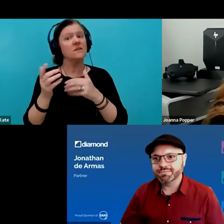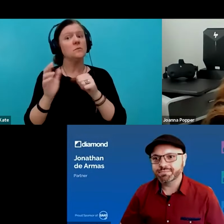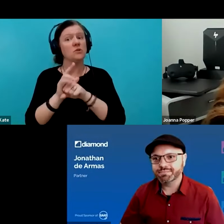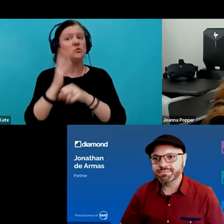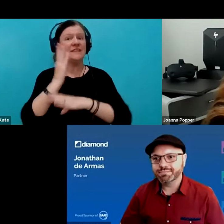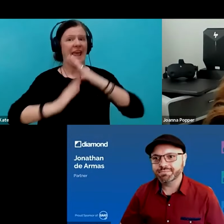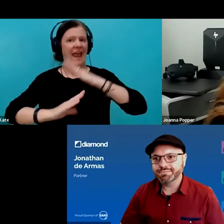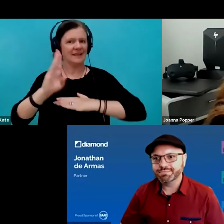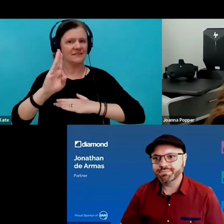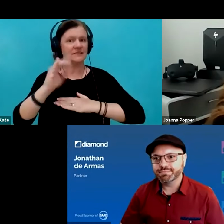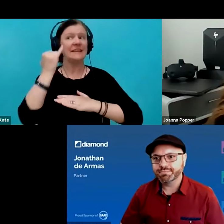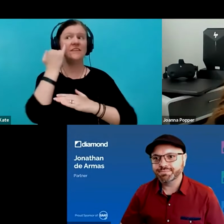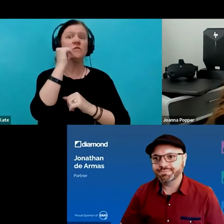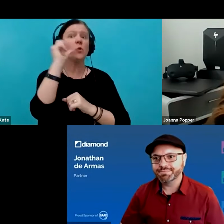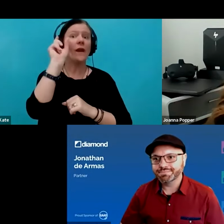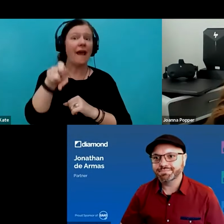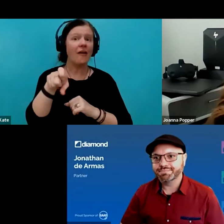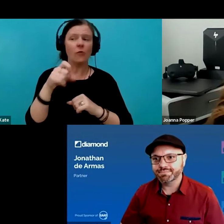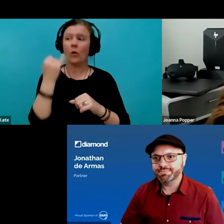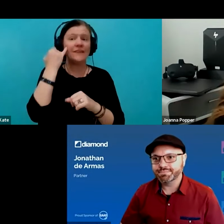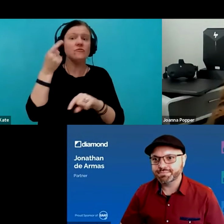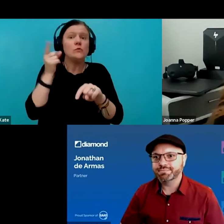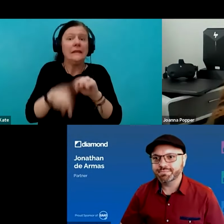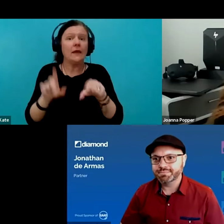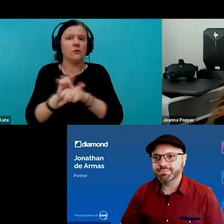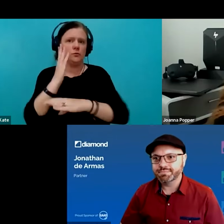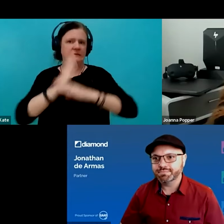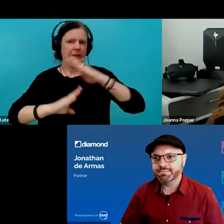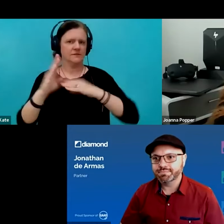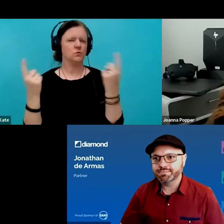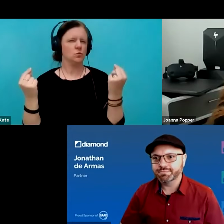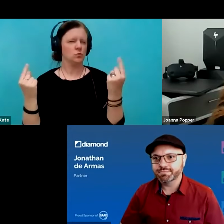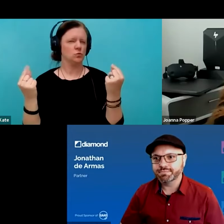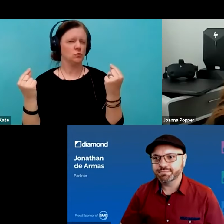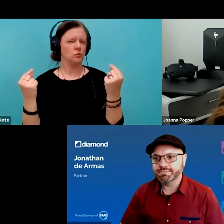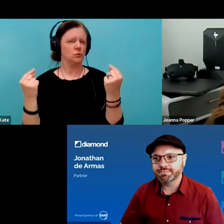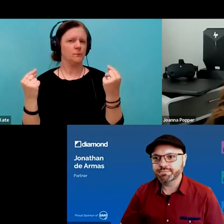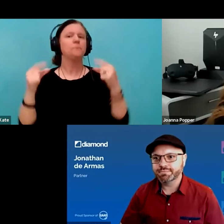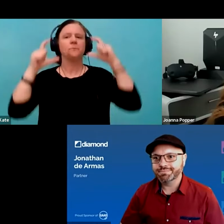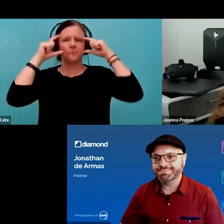What if you don't have the use of your hands available then that voice technology comes in. So